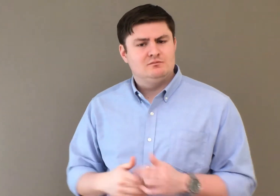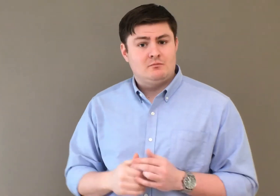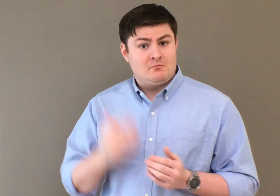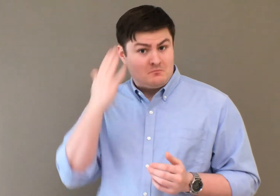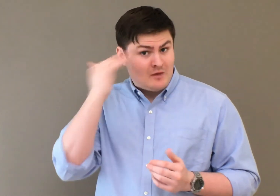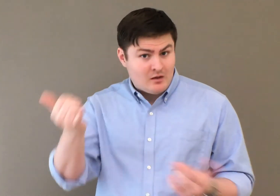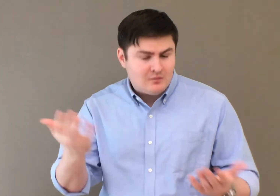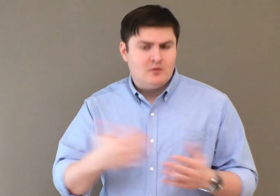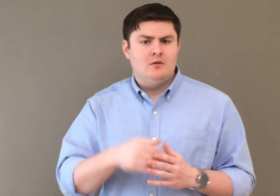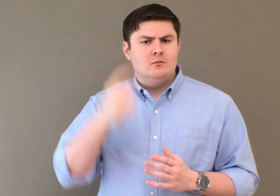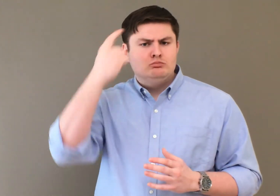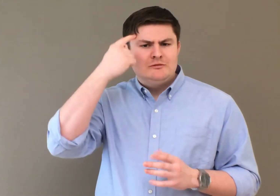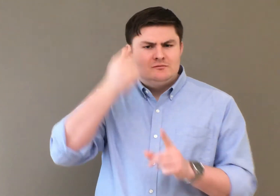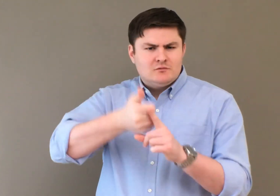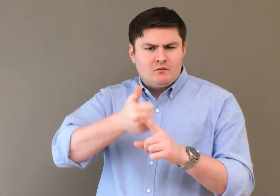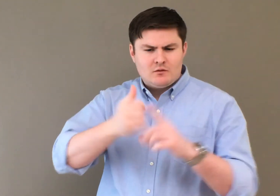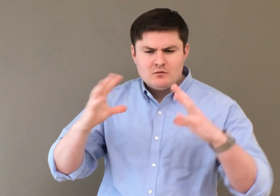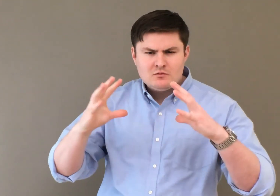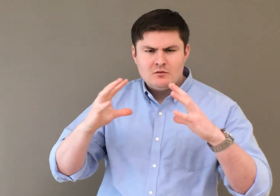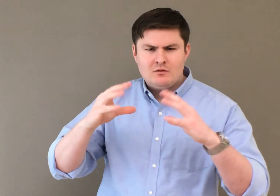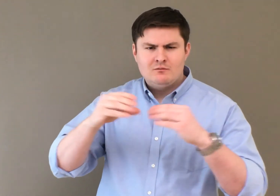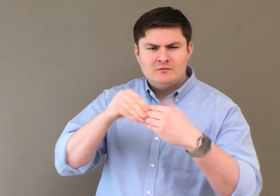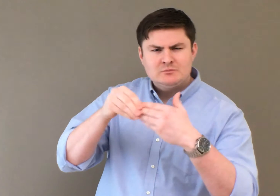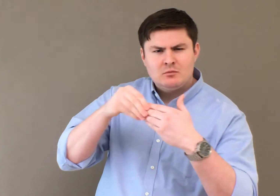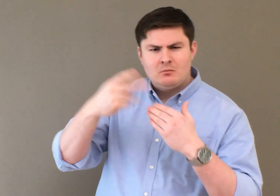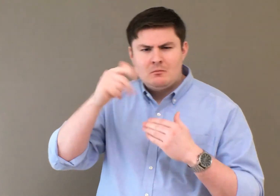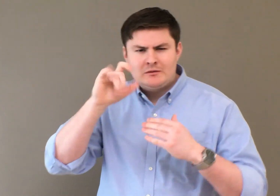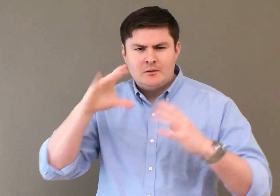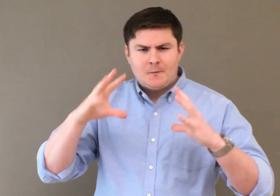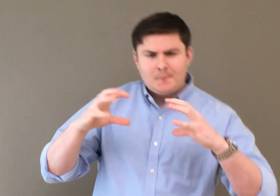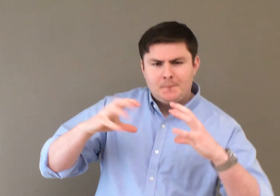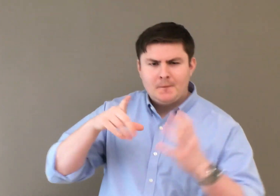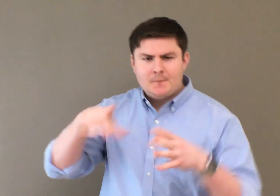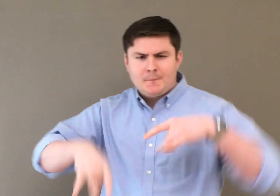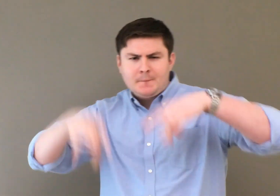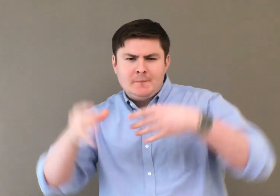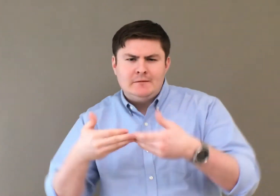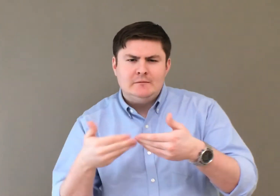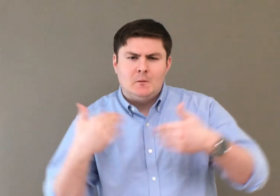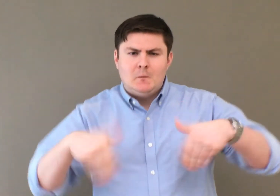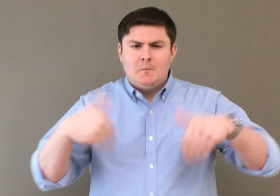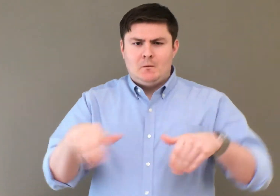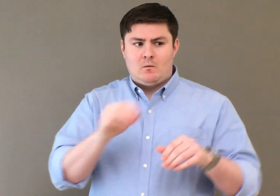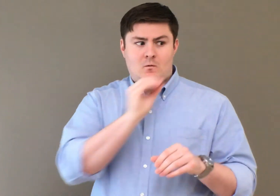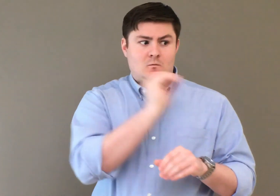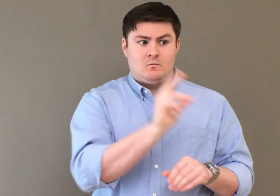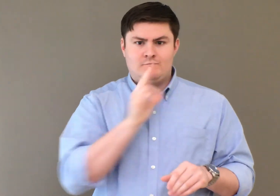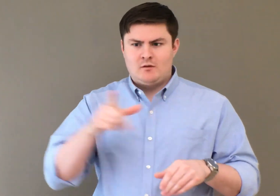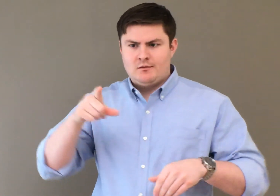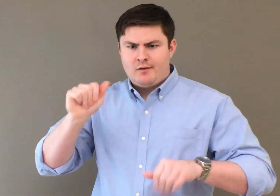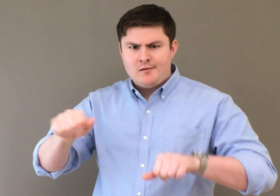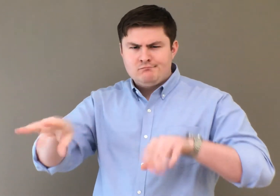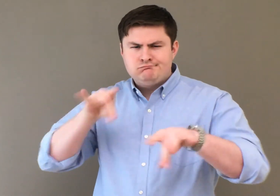late because the brain is no longer as plastic as it was earlier in life. Between 0 and 3